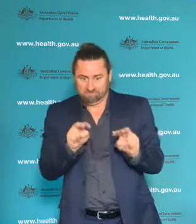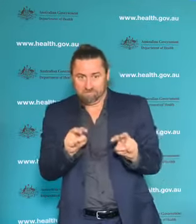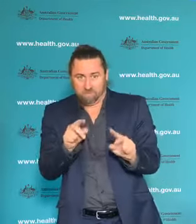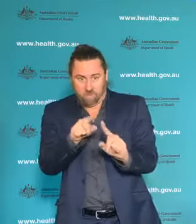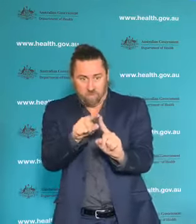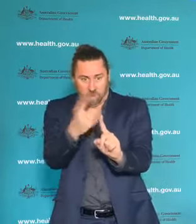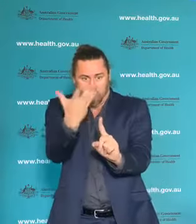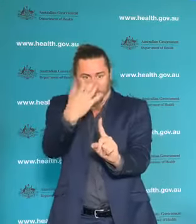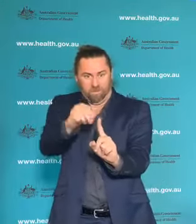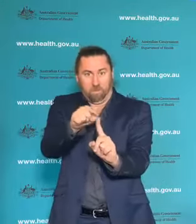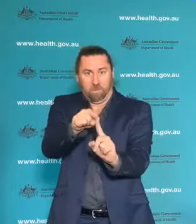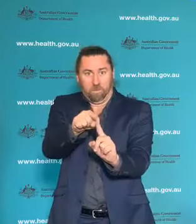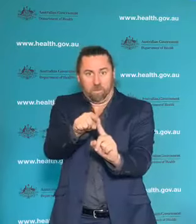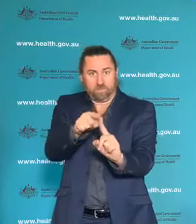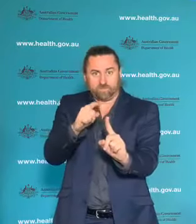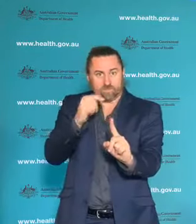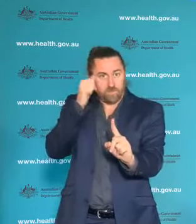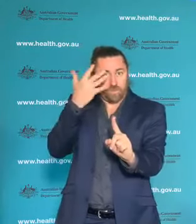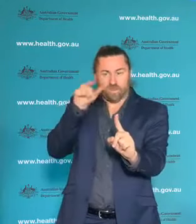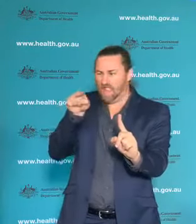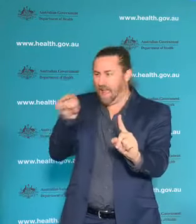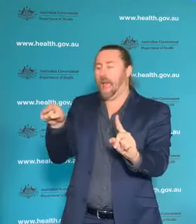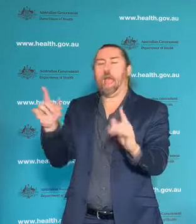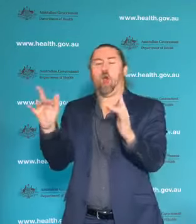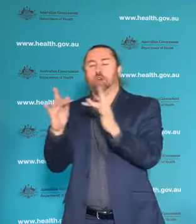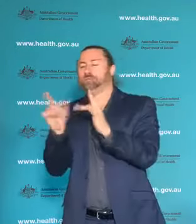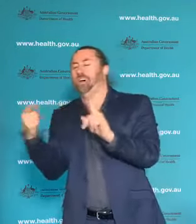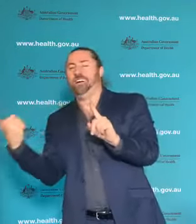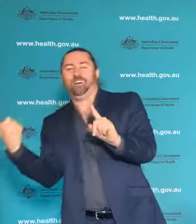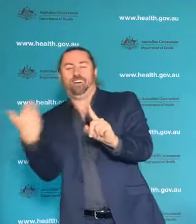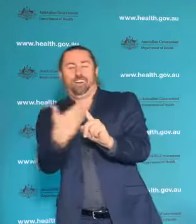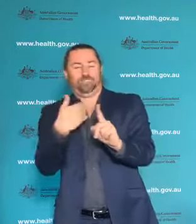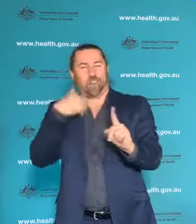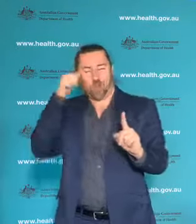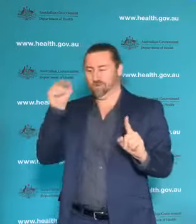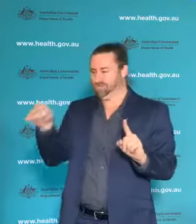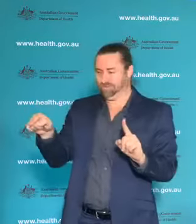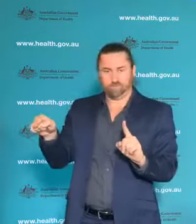trace it back to see who infected who in the train of